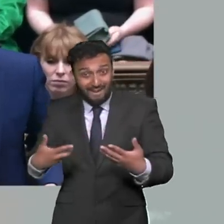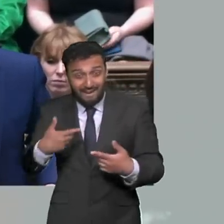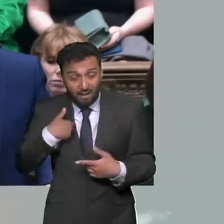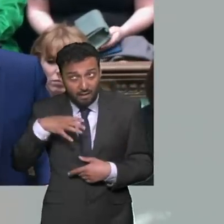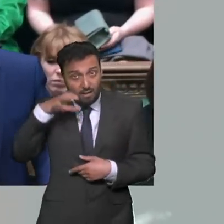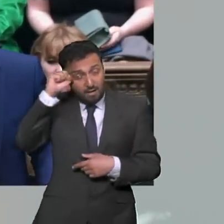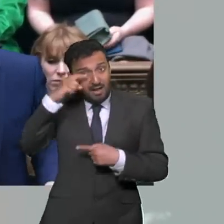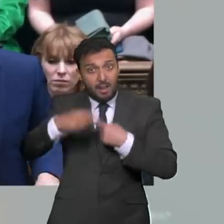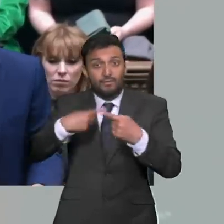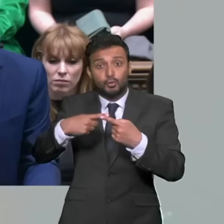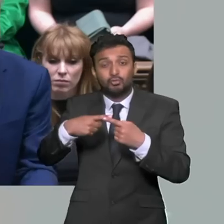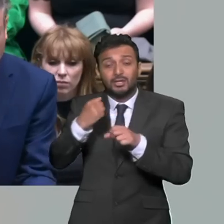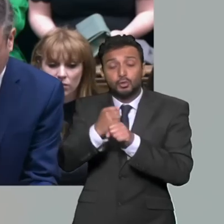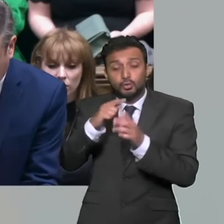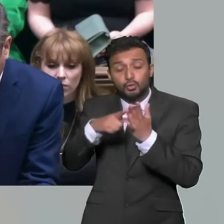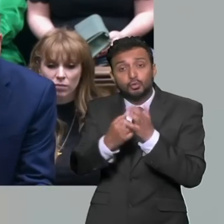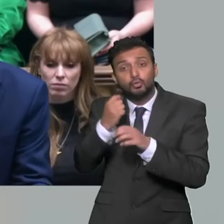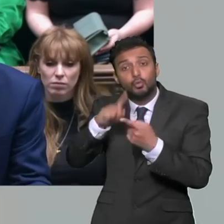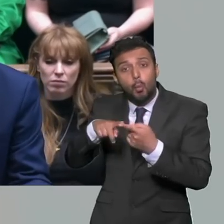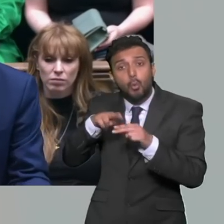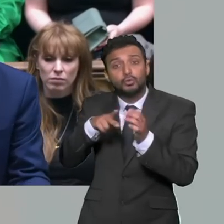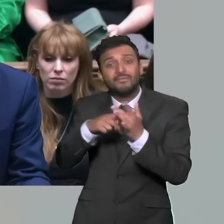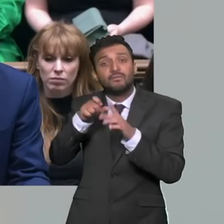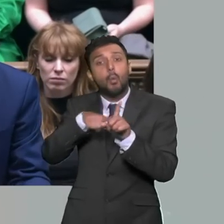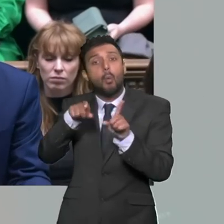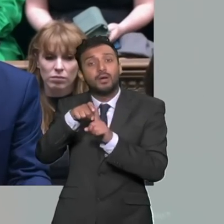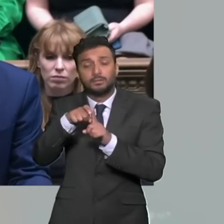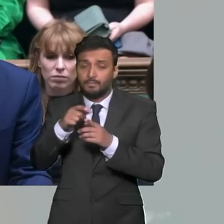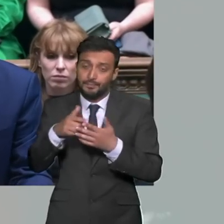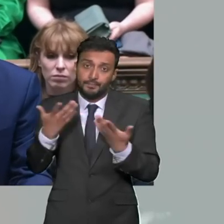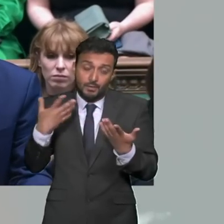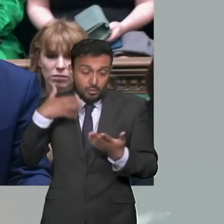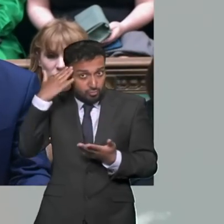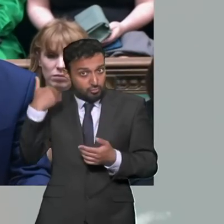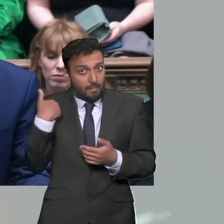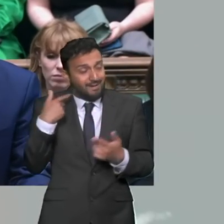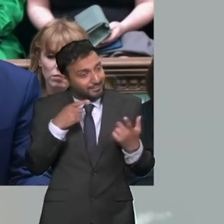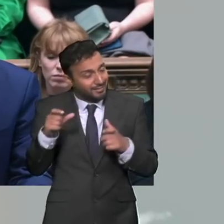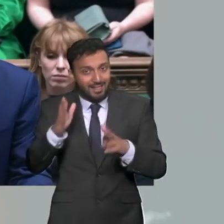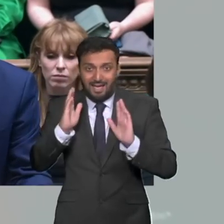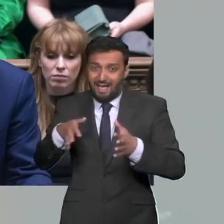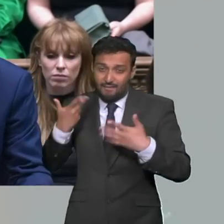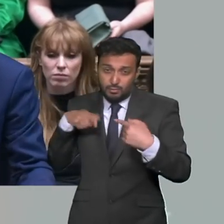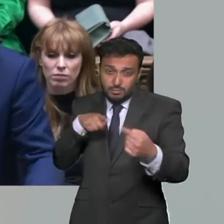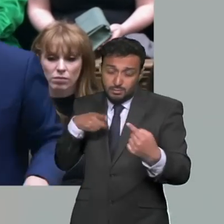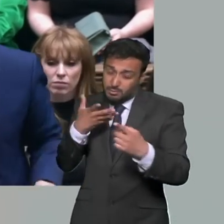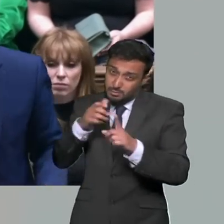tackle the racism that is still experienced by so many in our country and beyond.